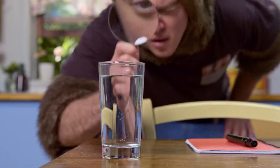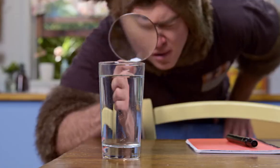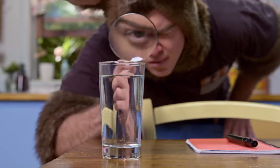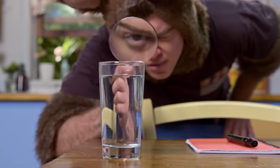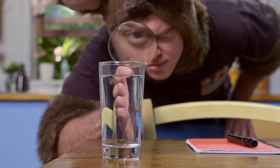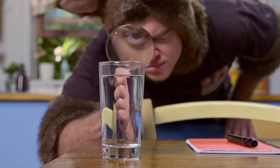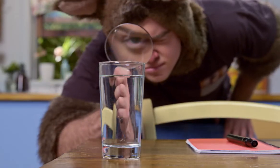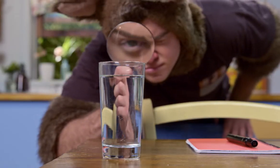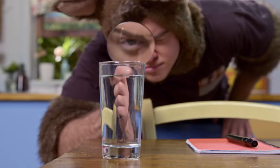Hmm.